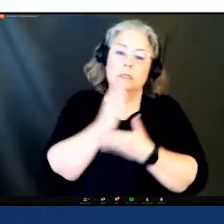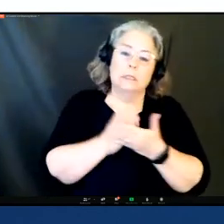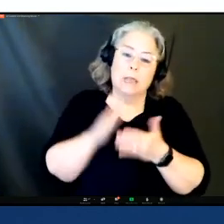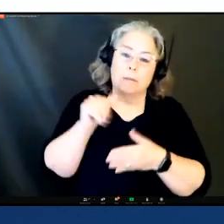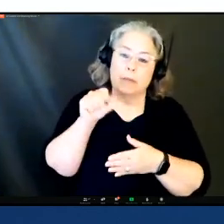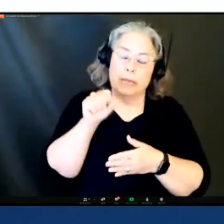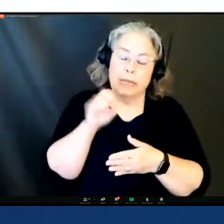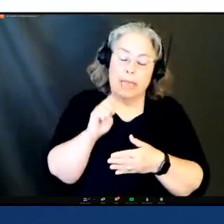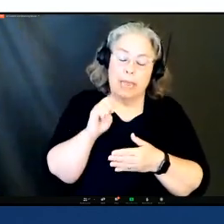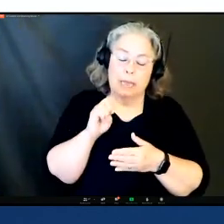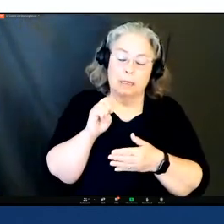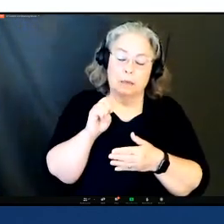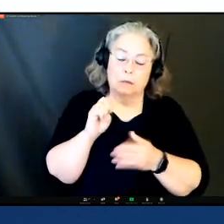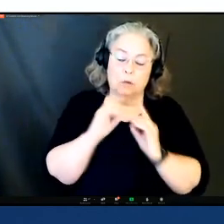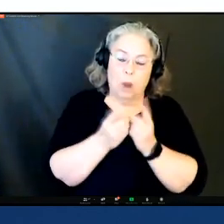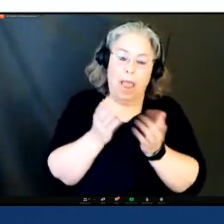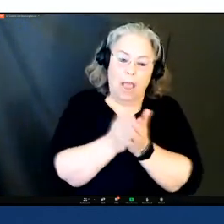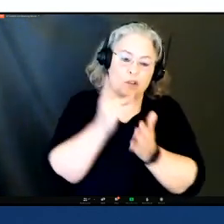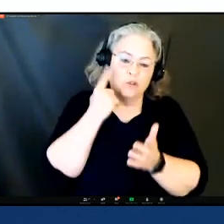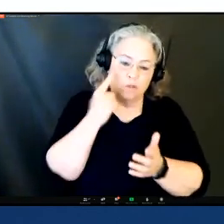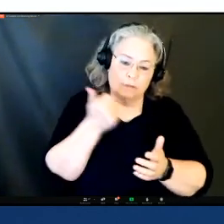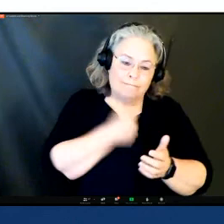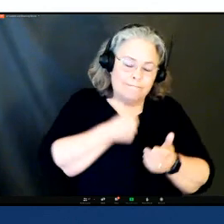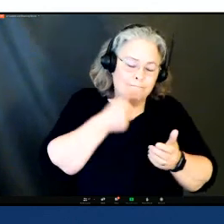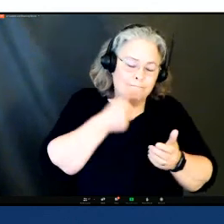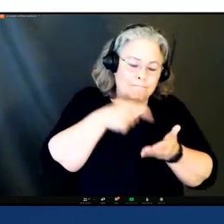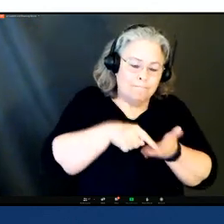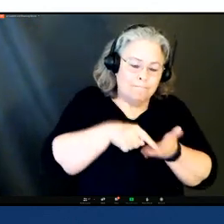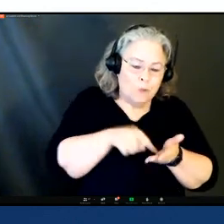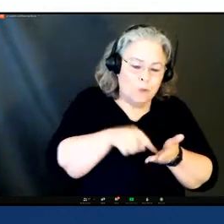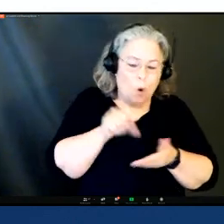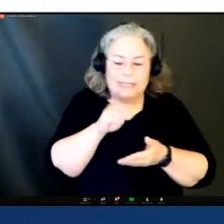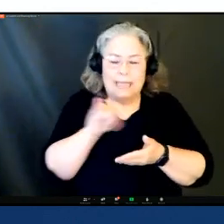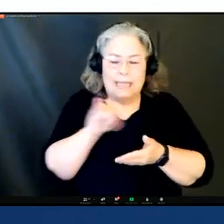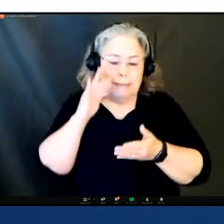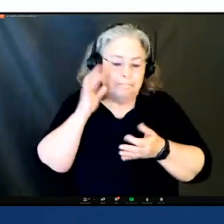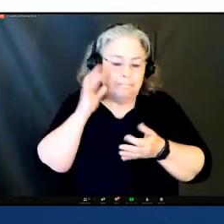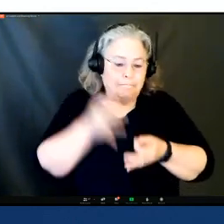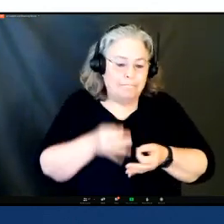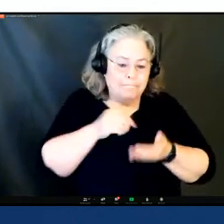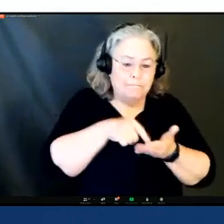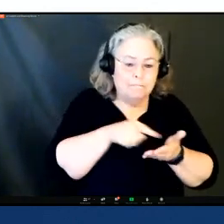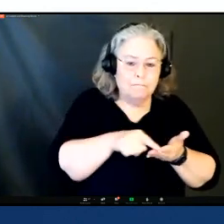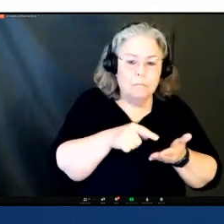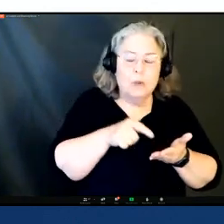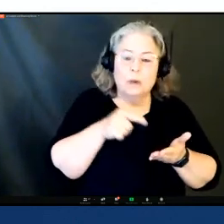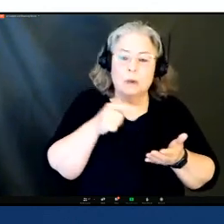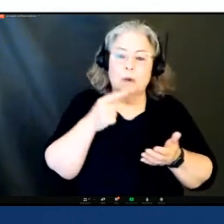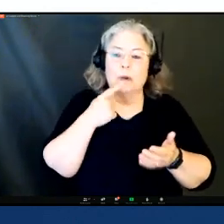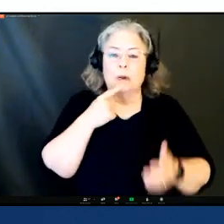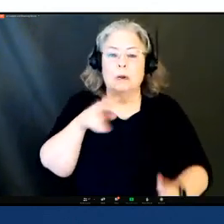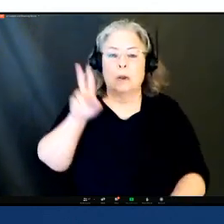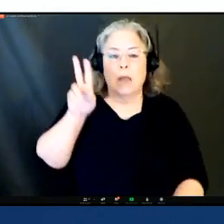funding or some discretionary revenue funding for their growth requests. These are called unfunded requests.